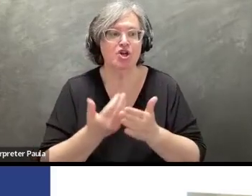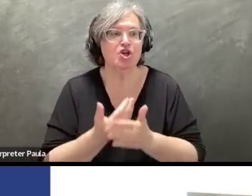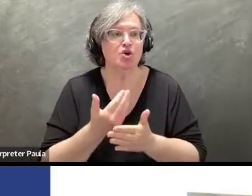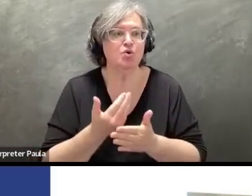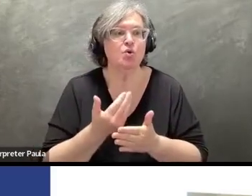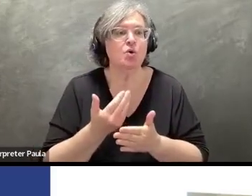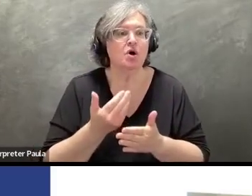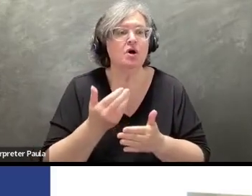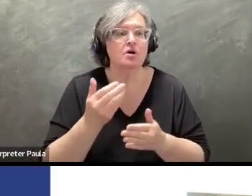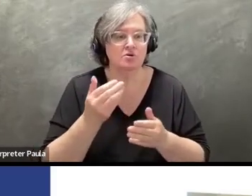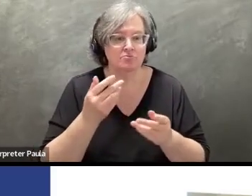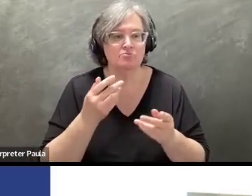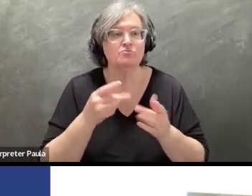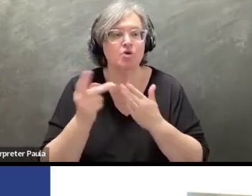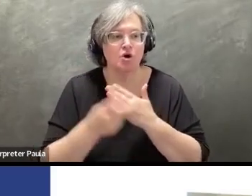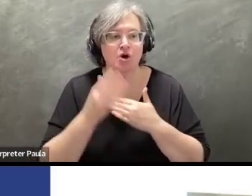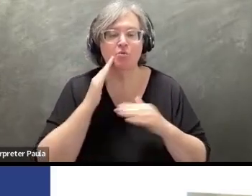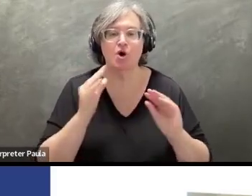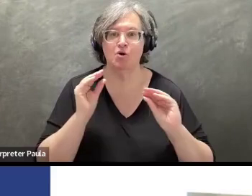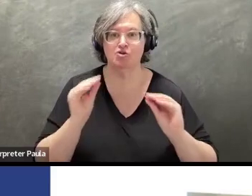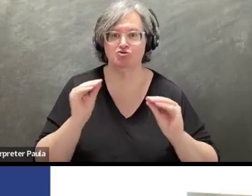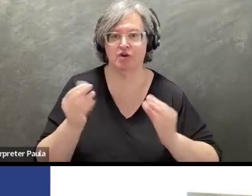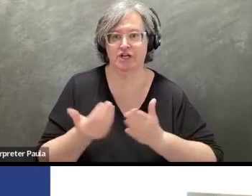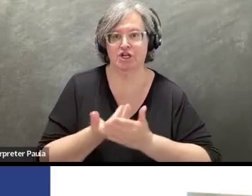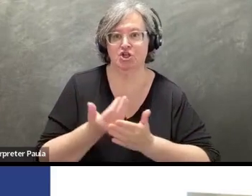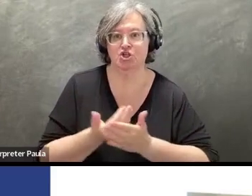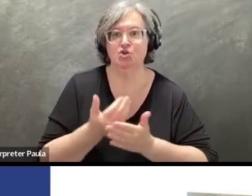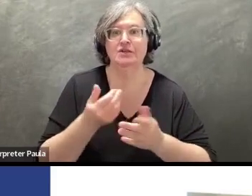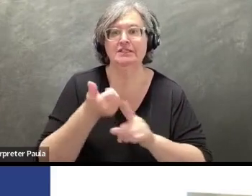will support and train new self advocates in Kansas. This